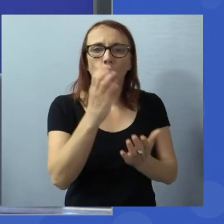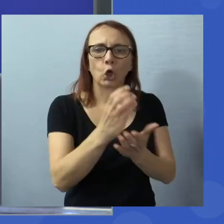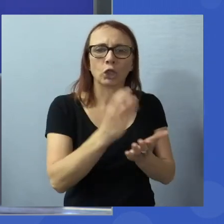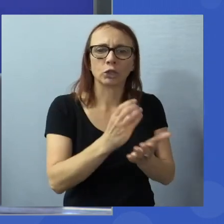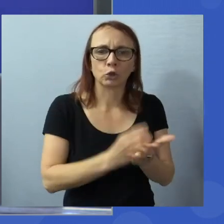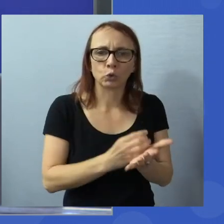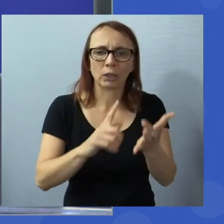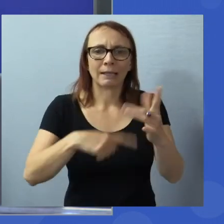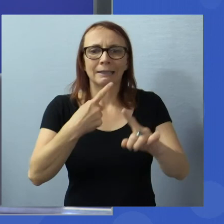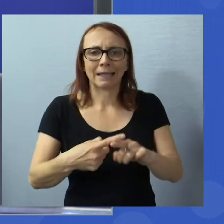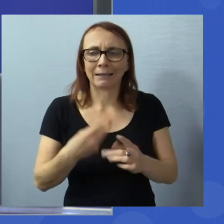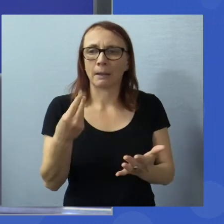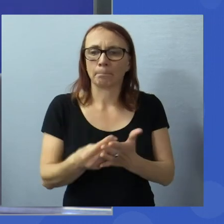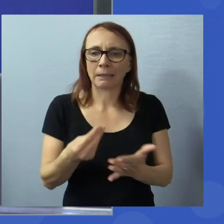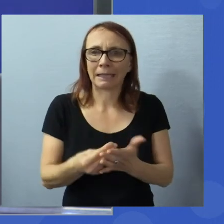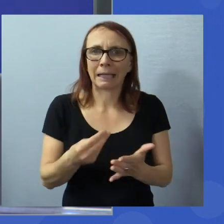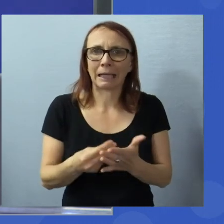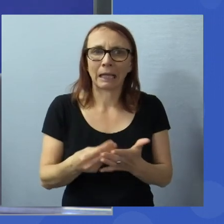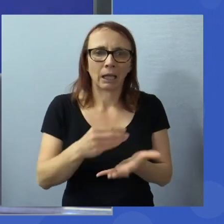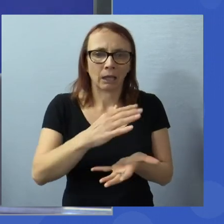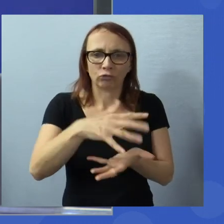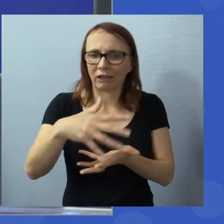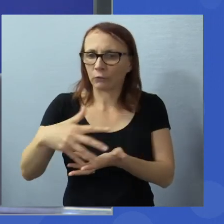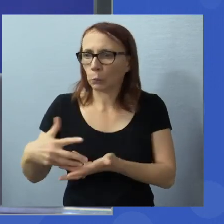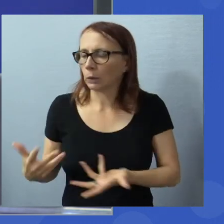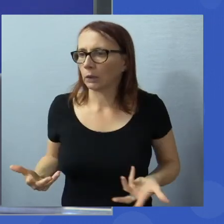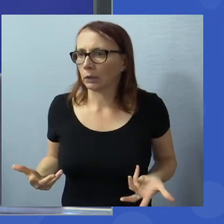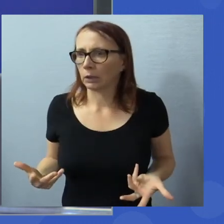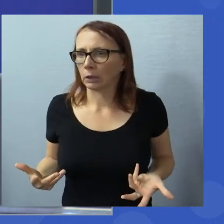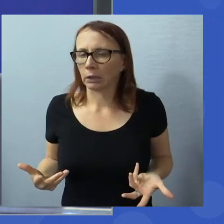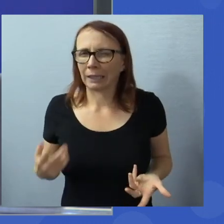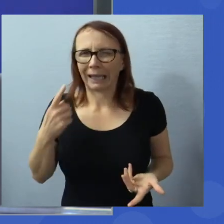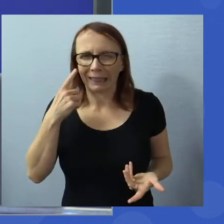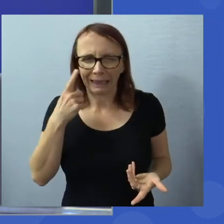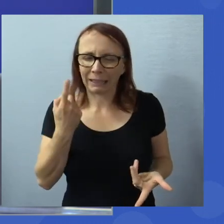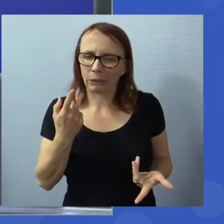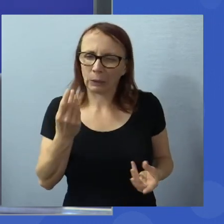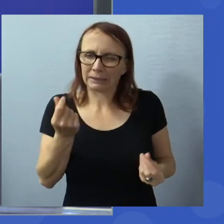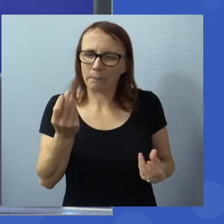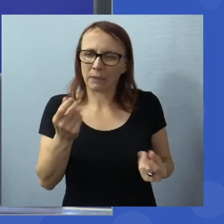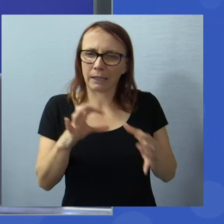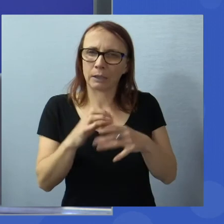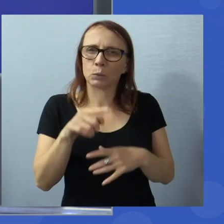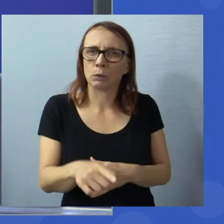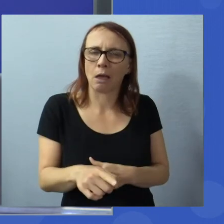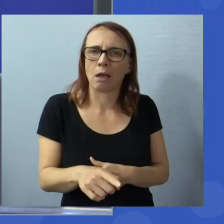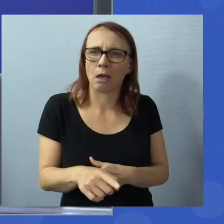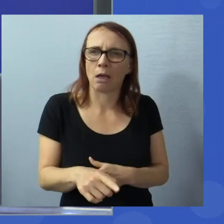about money and where revenues raised and affordability so there's something about maybe a session on that which one depends a lot of things that you've done